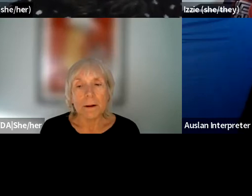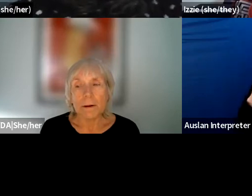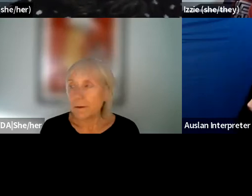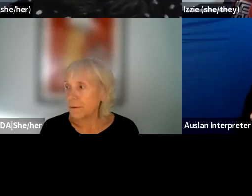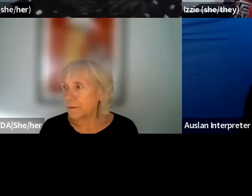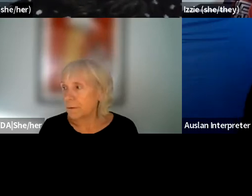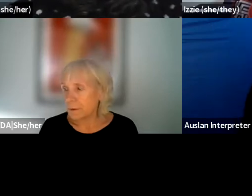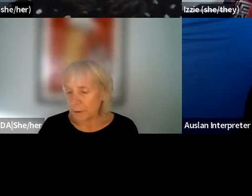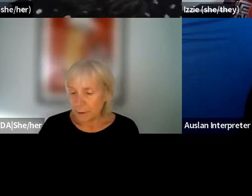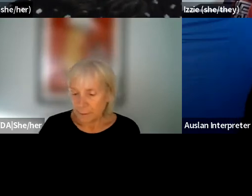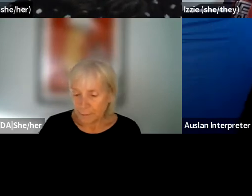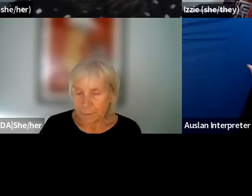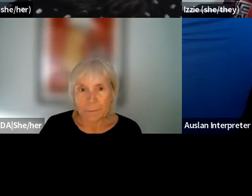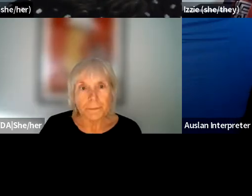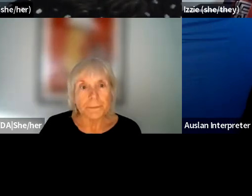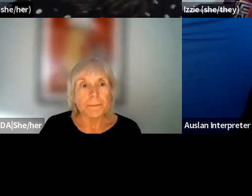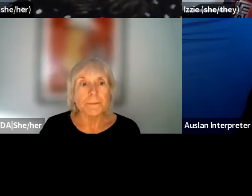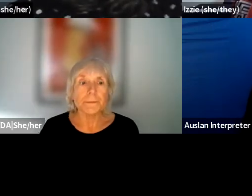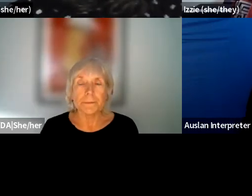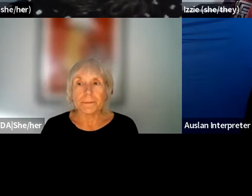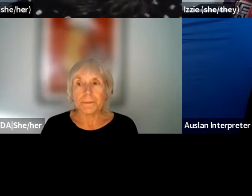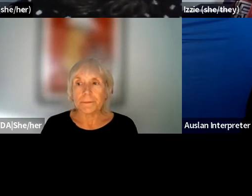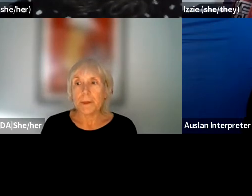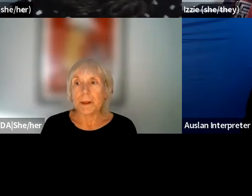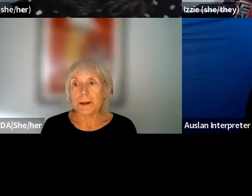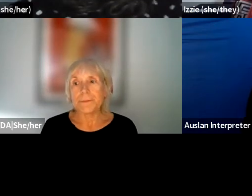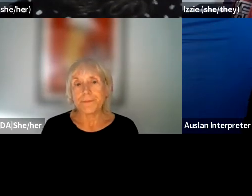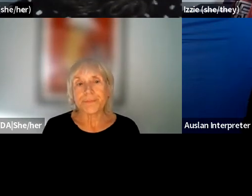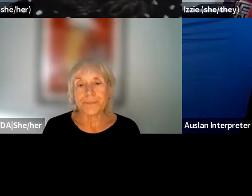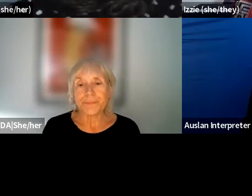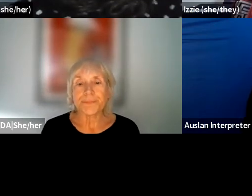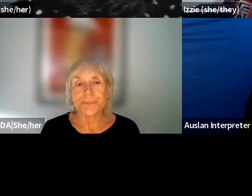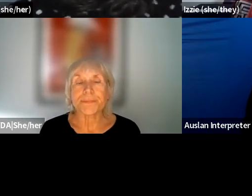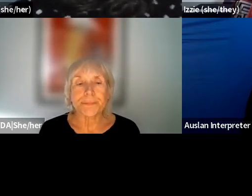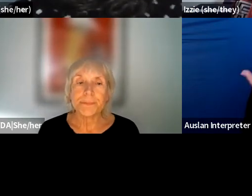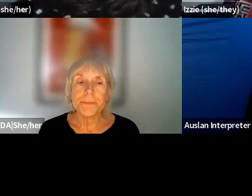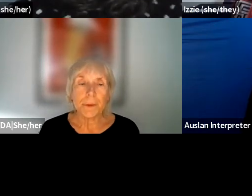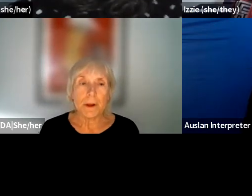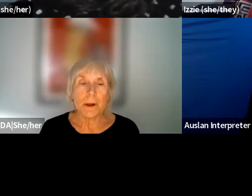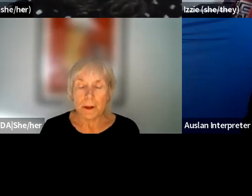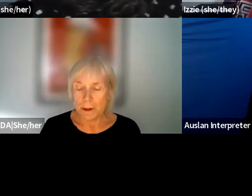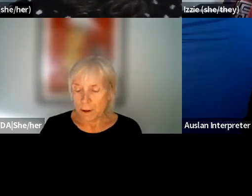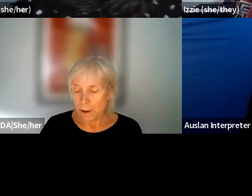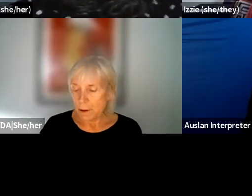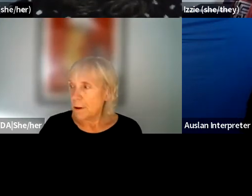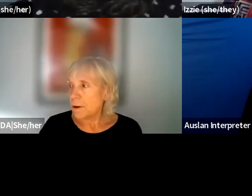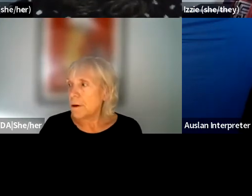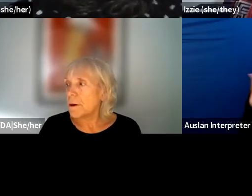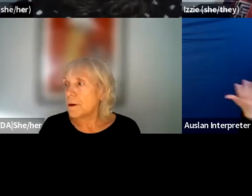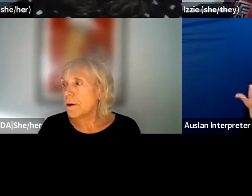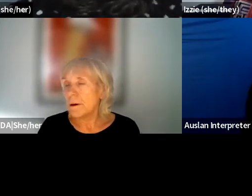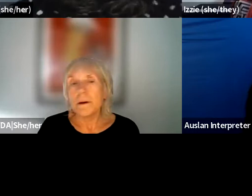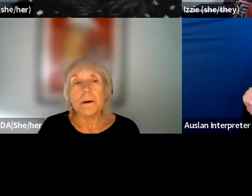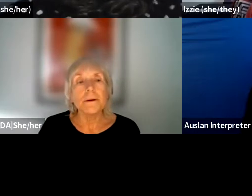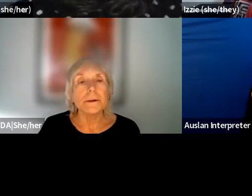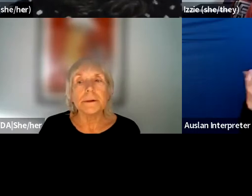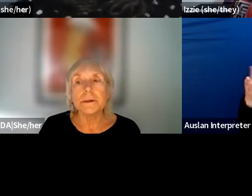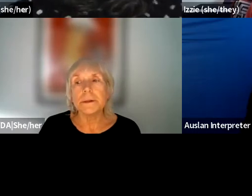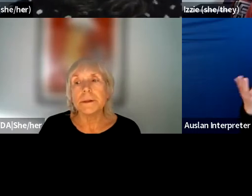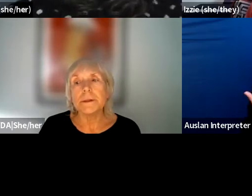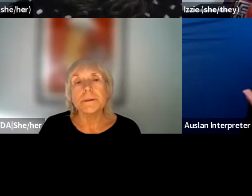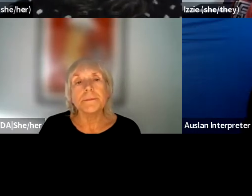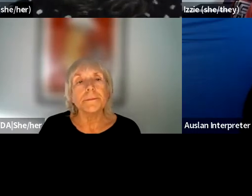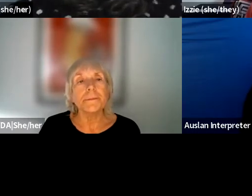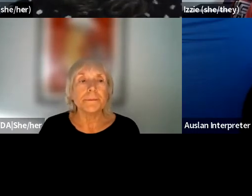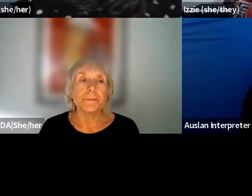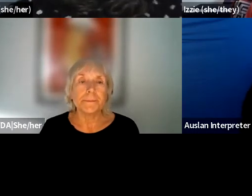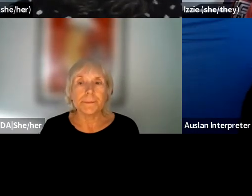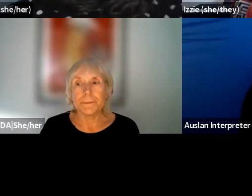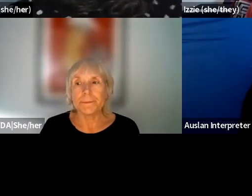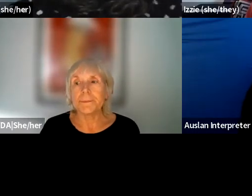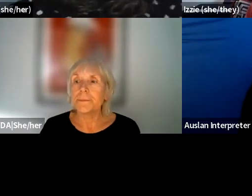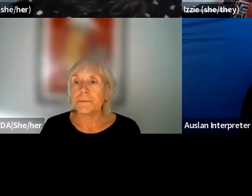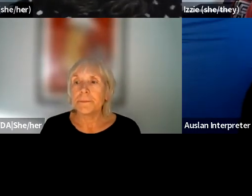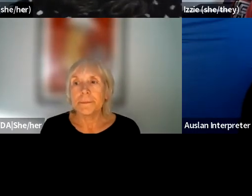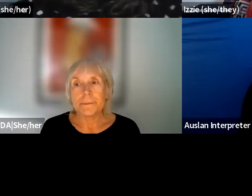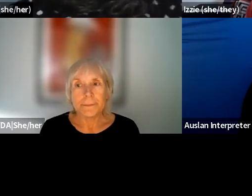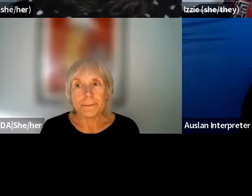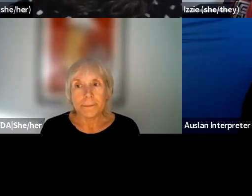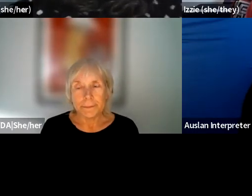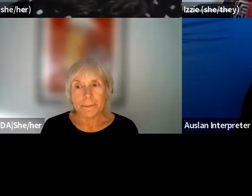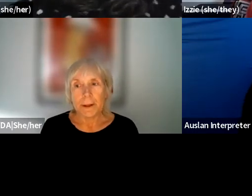So we'll move into part one and start with an overview of inflammation support some findings, and then recap what we mean by inclusion and building your mindset and skill set.